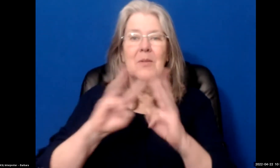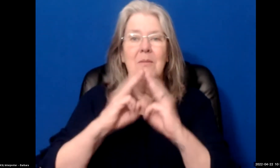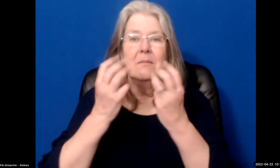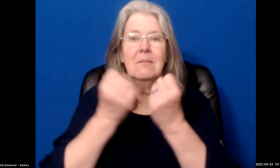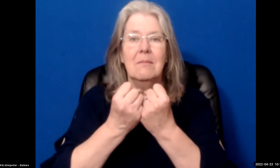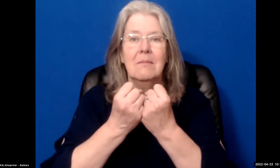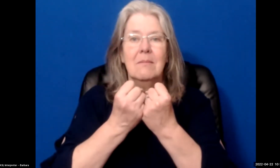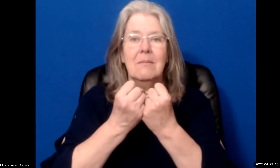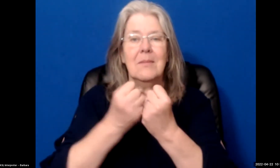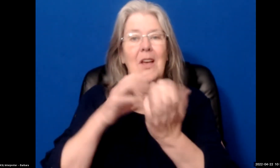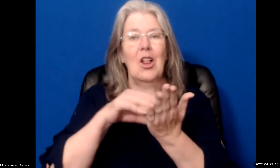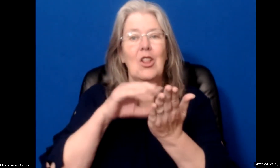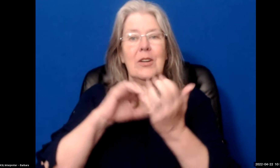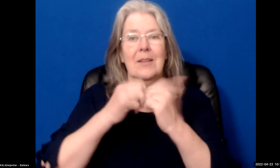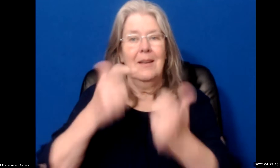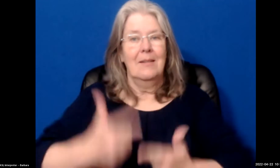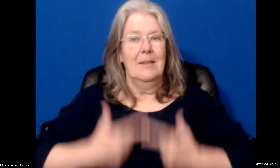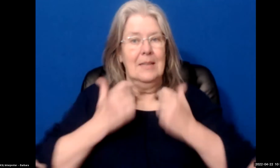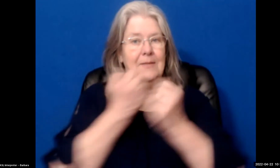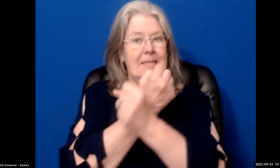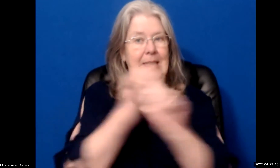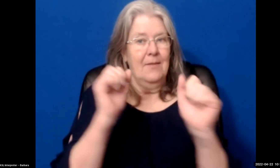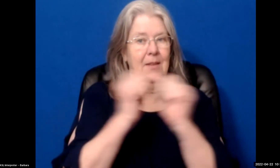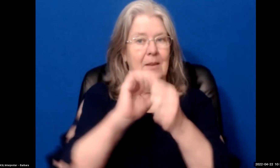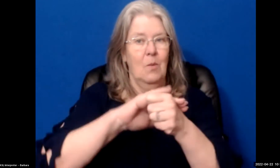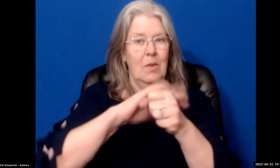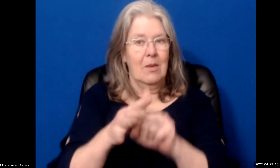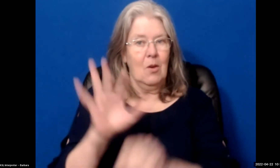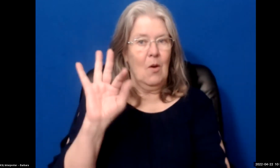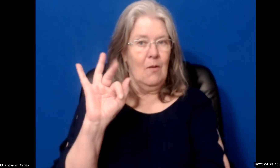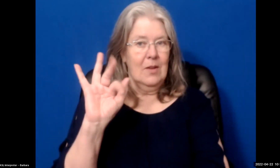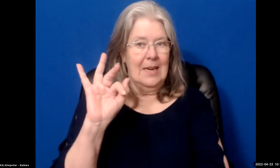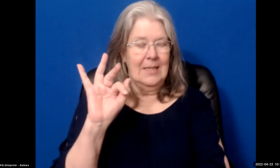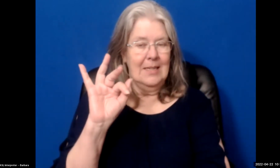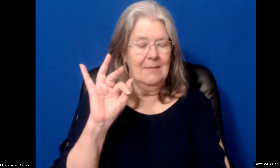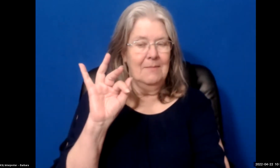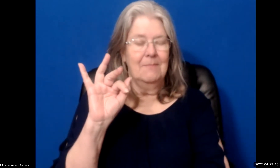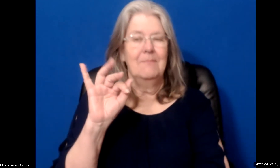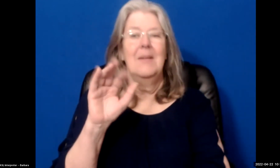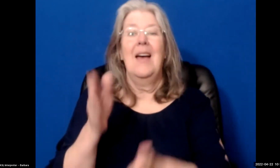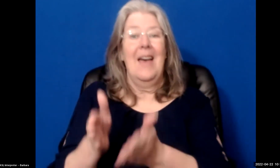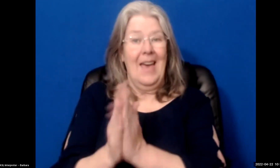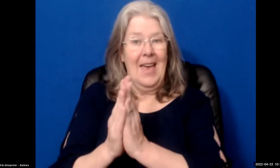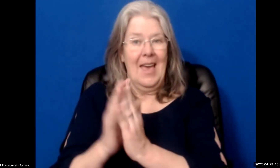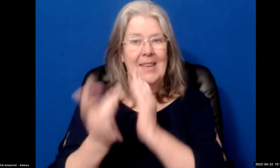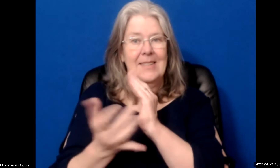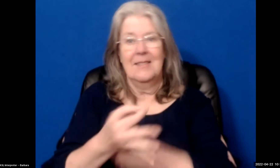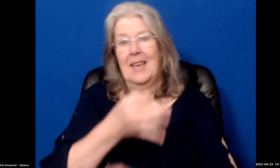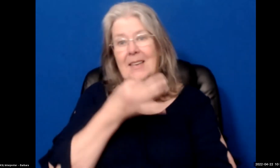with COVID-19: Ask the Expert where today I will be joined by Dr Abigai Klemsz